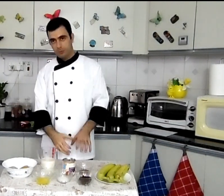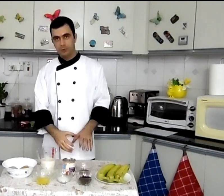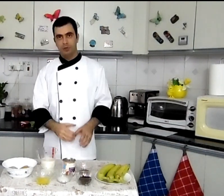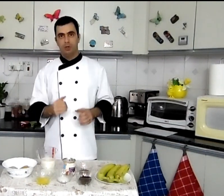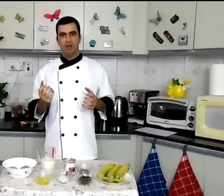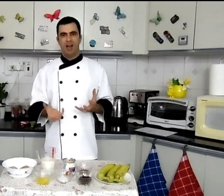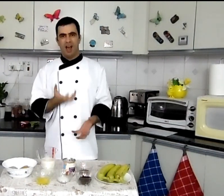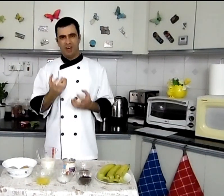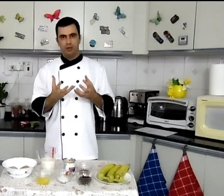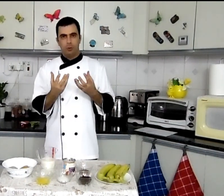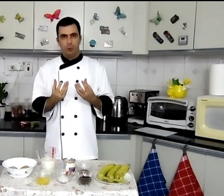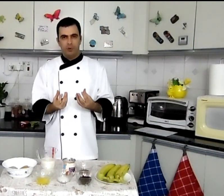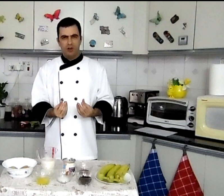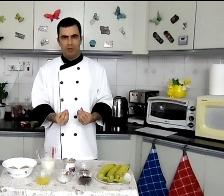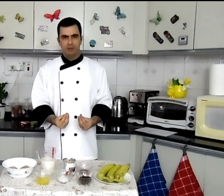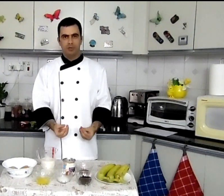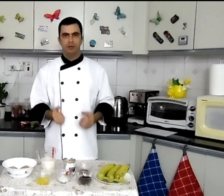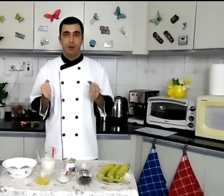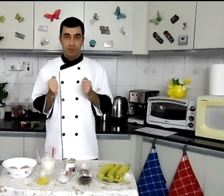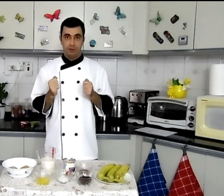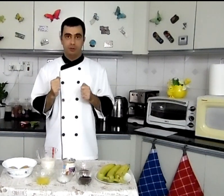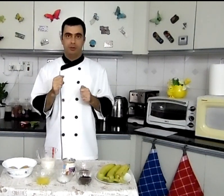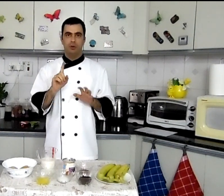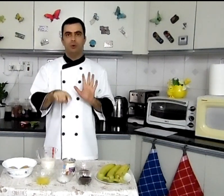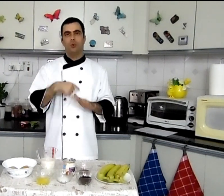then we leave to cool down ثم نتركها لتبرد